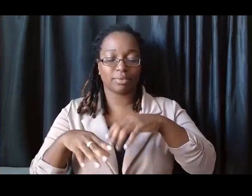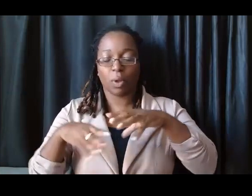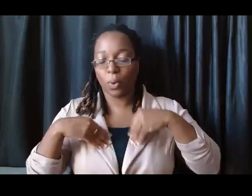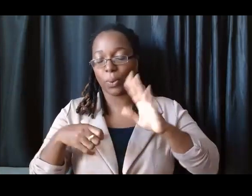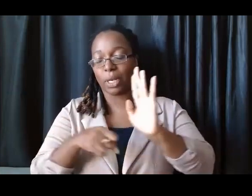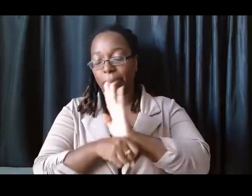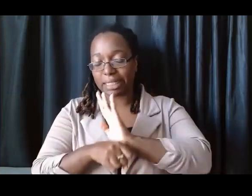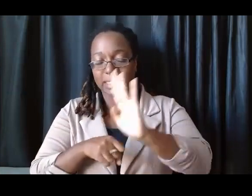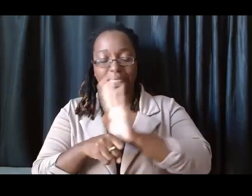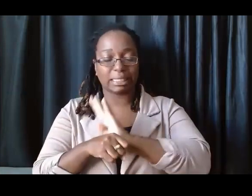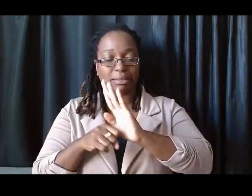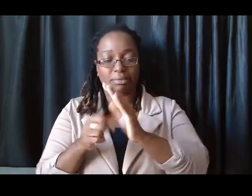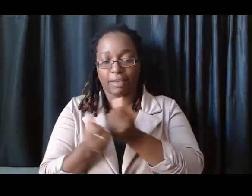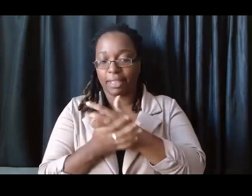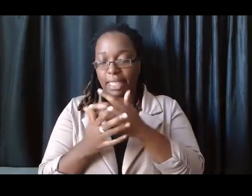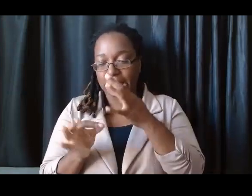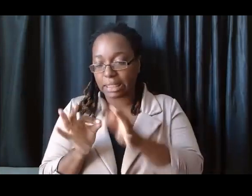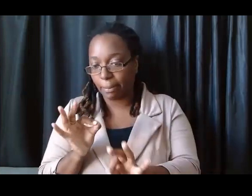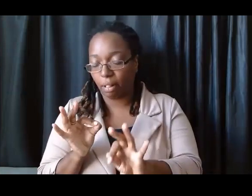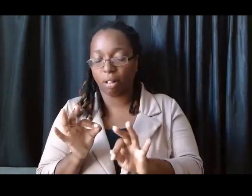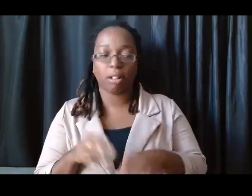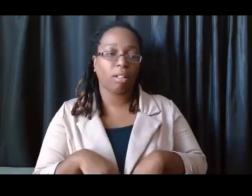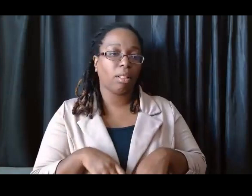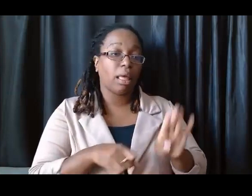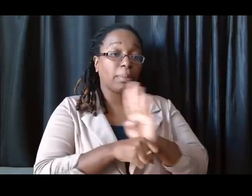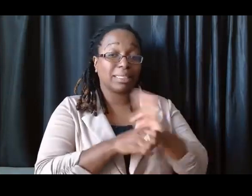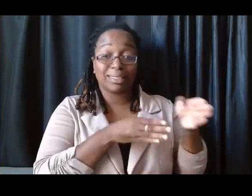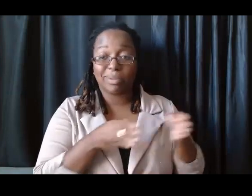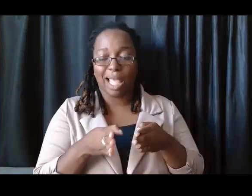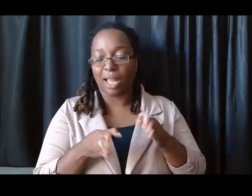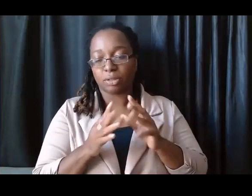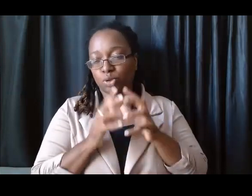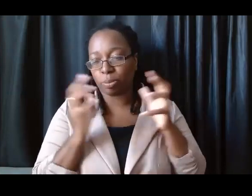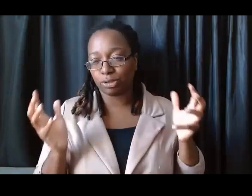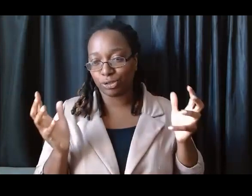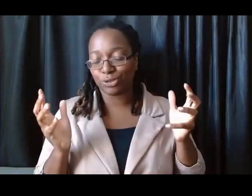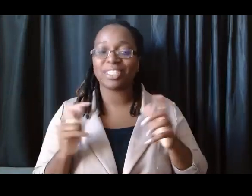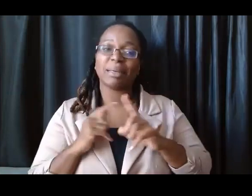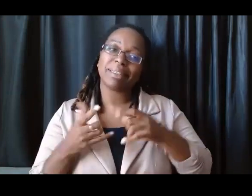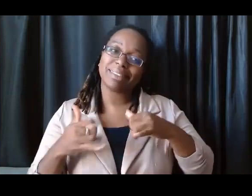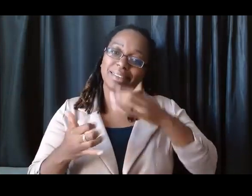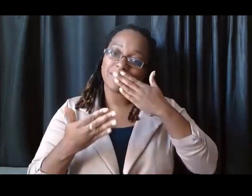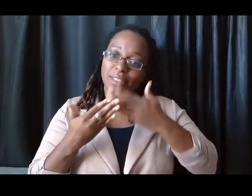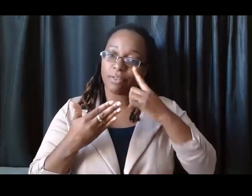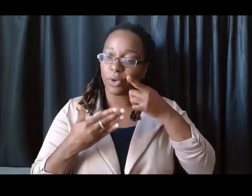That's the case. It's still important that you pause and you think a bit about what would my